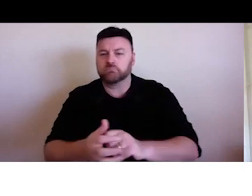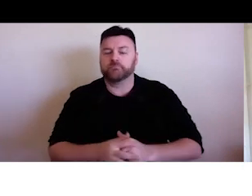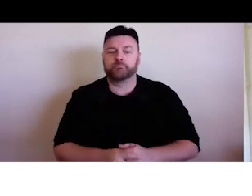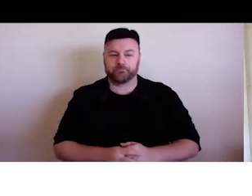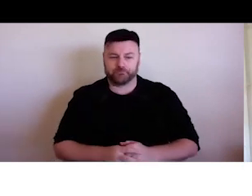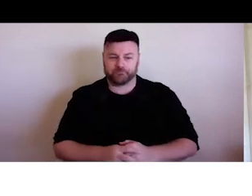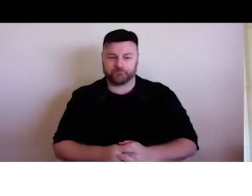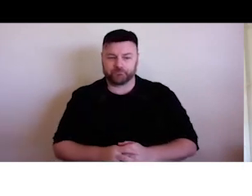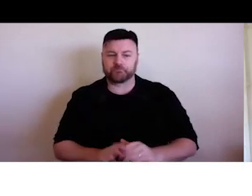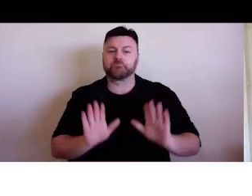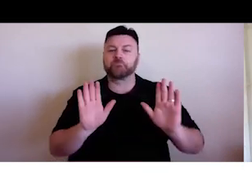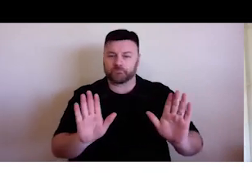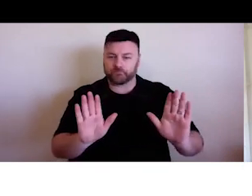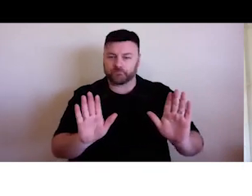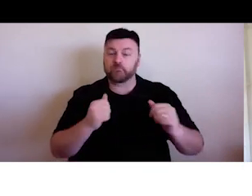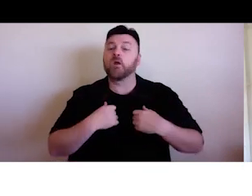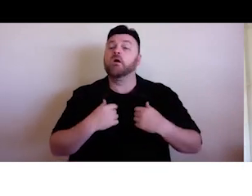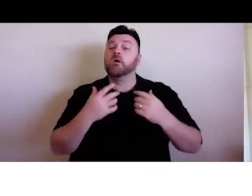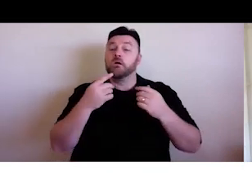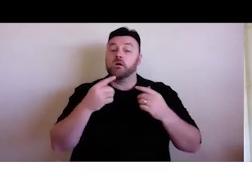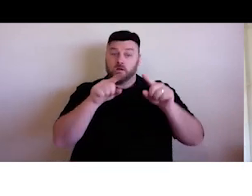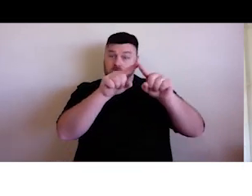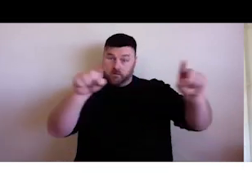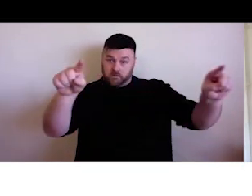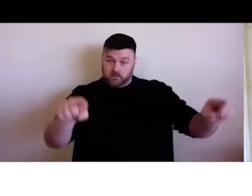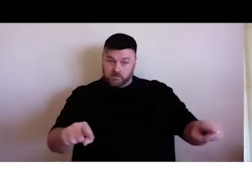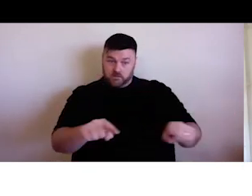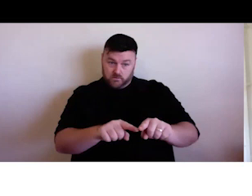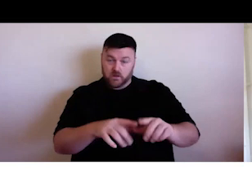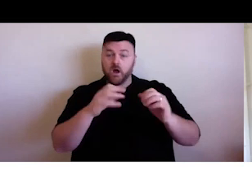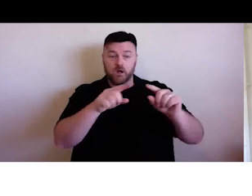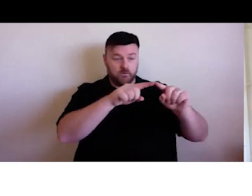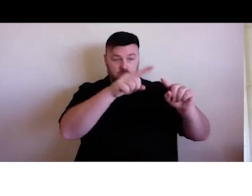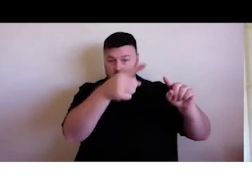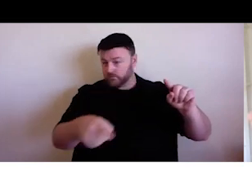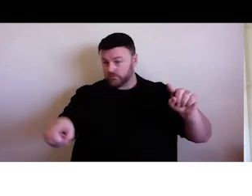the two extreme parts of the diagram. On the extreme right of the